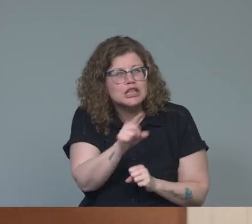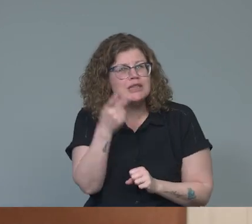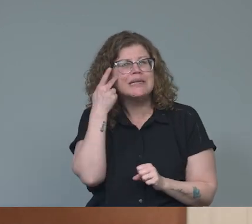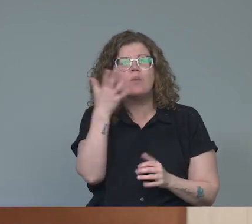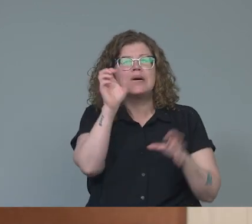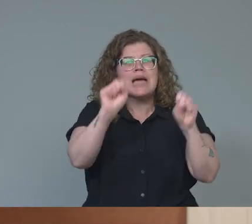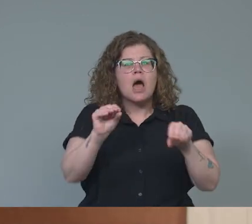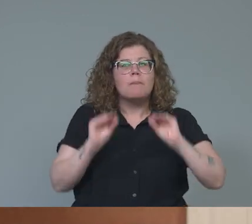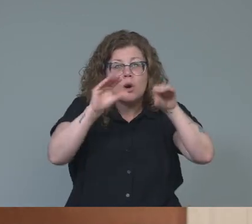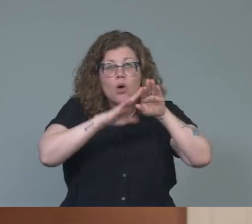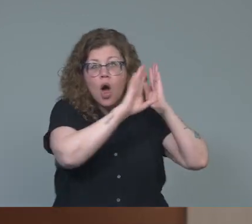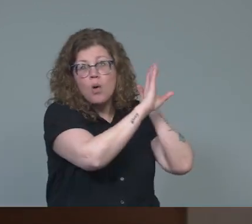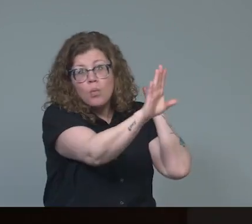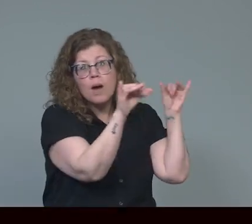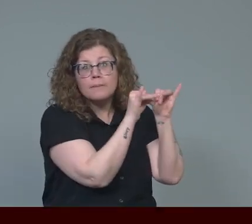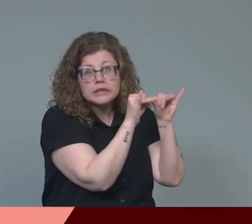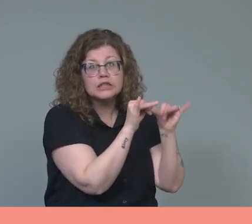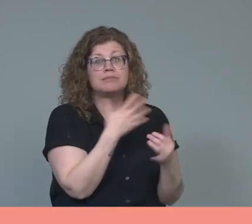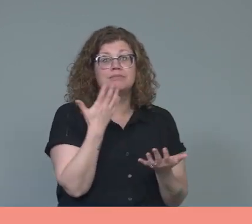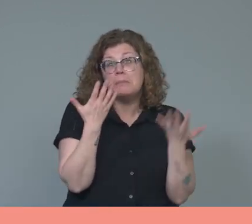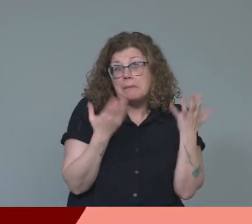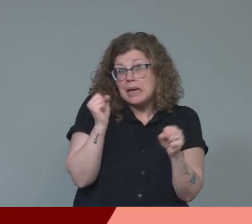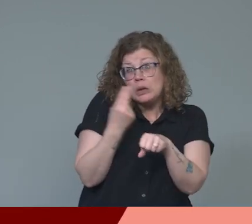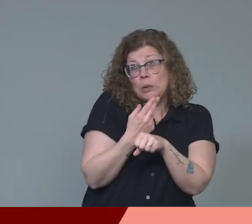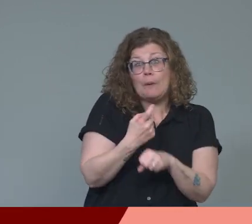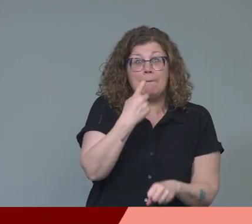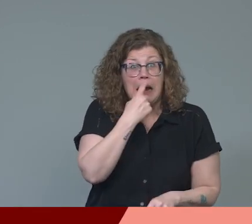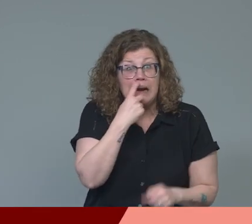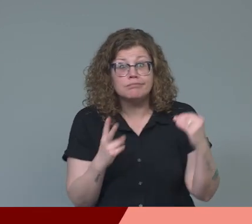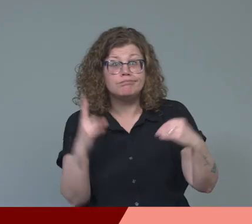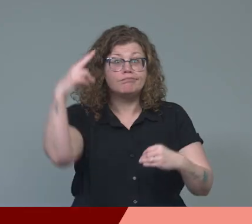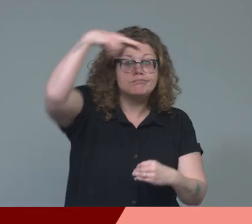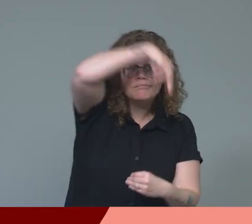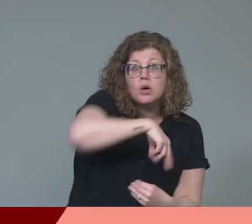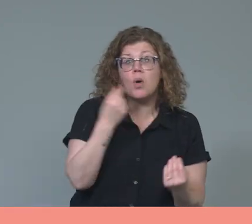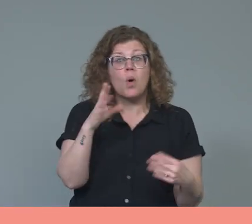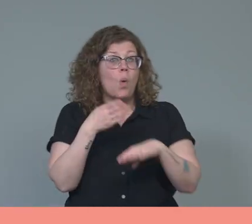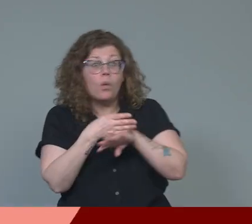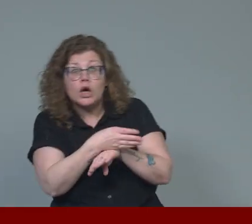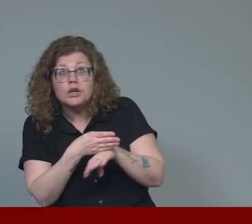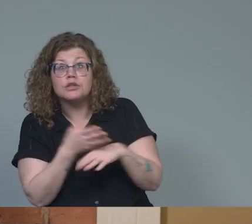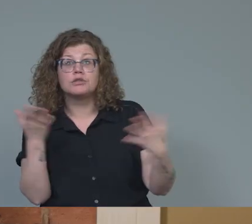the same warranty applied that you do.